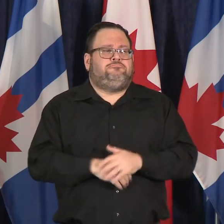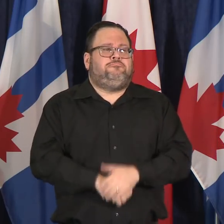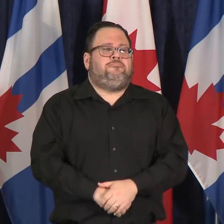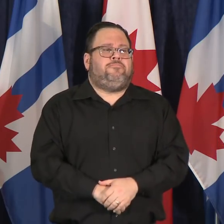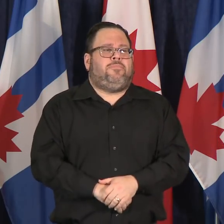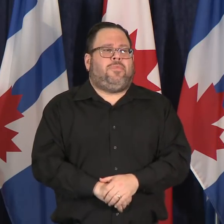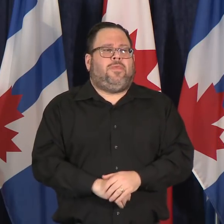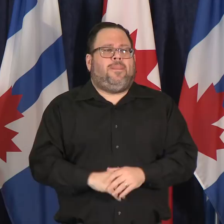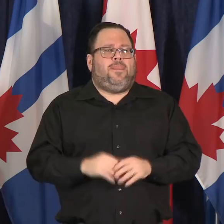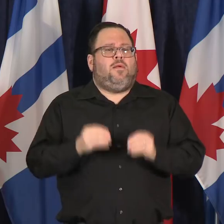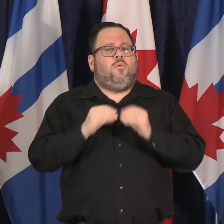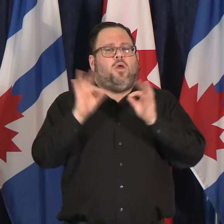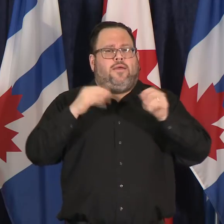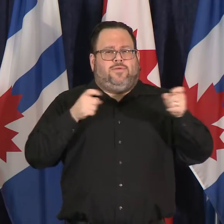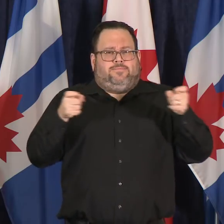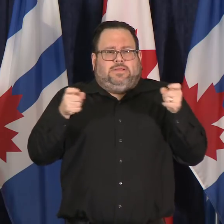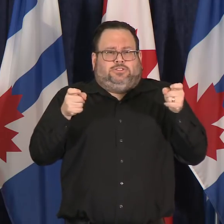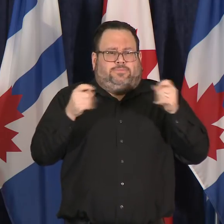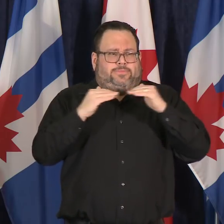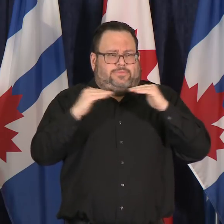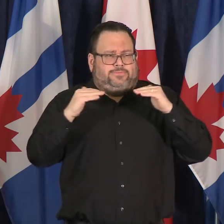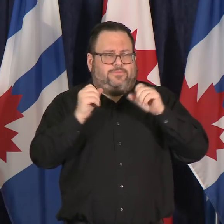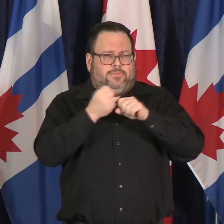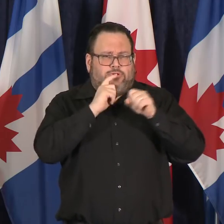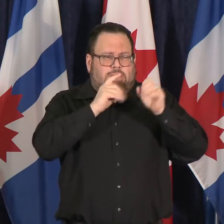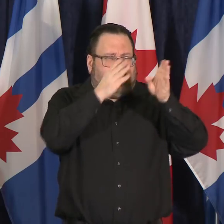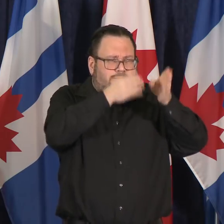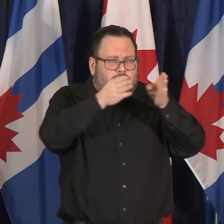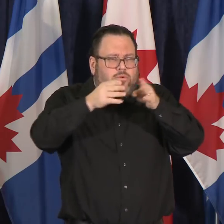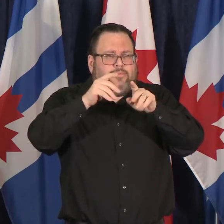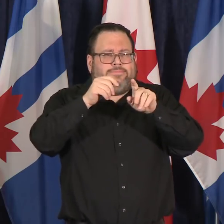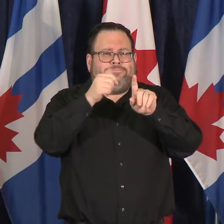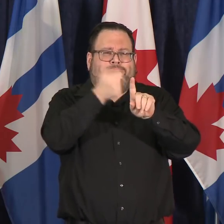emphasize less on individual case and contact measures simply because of the